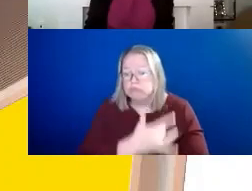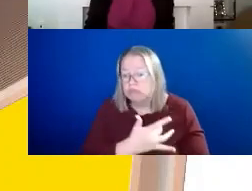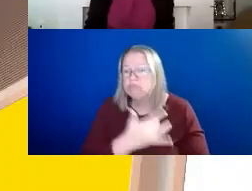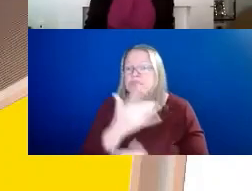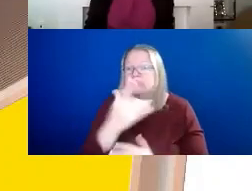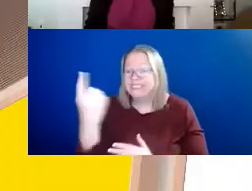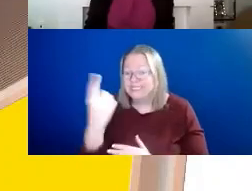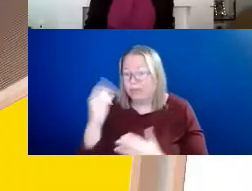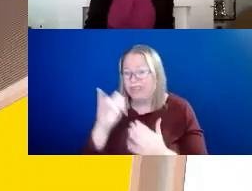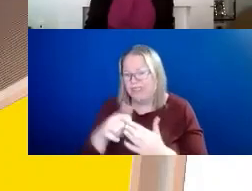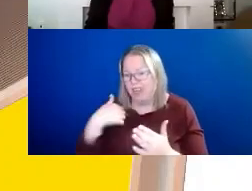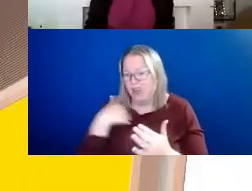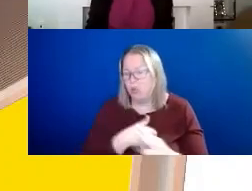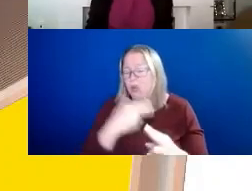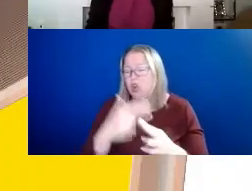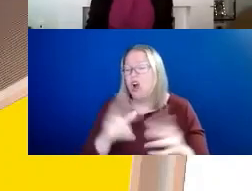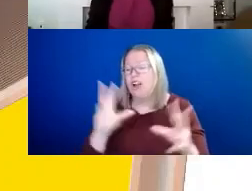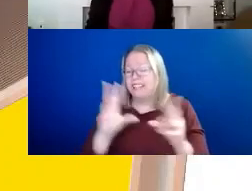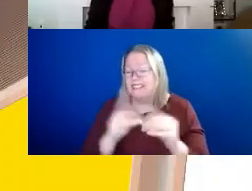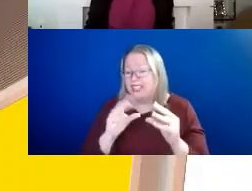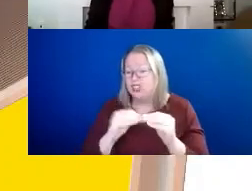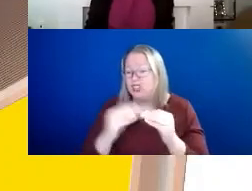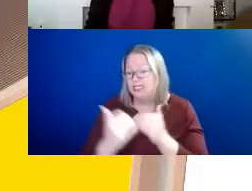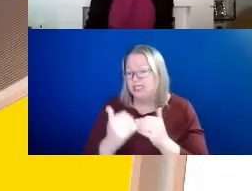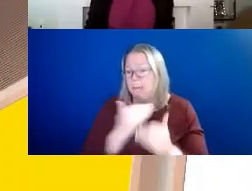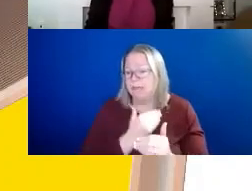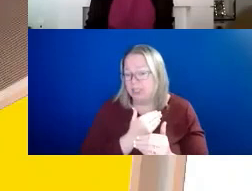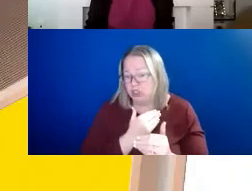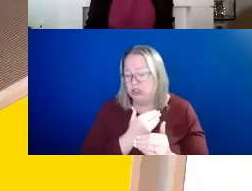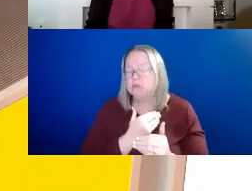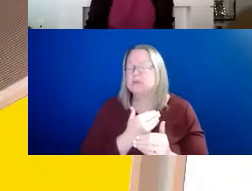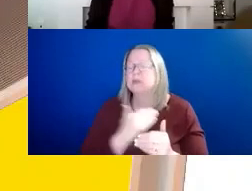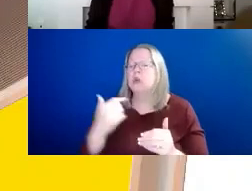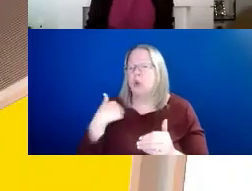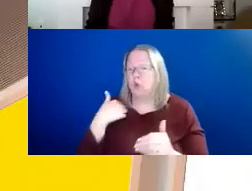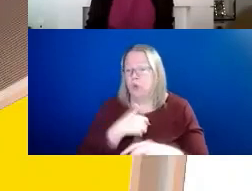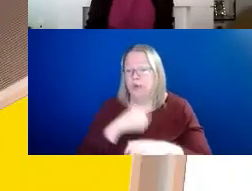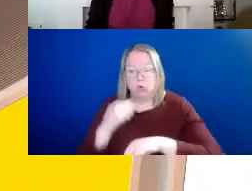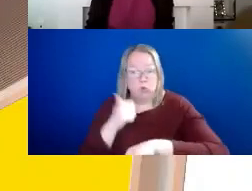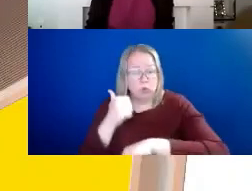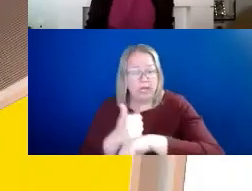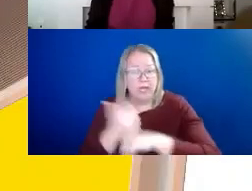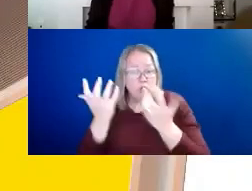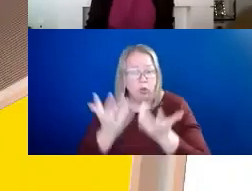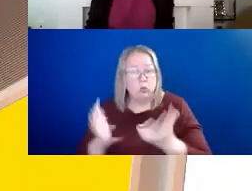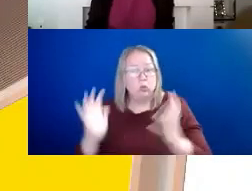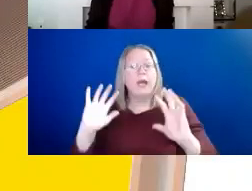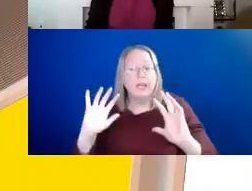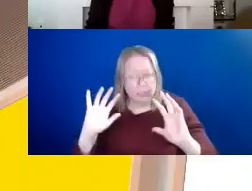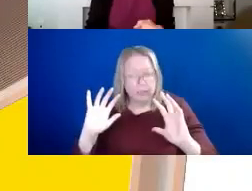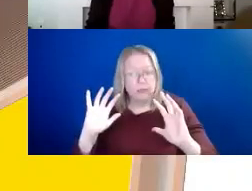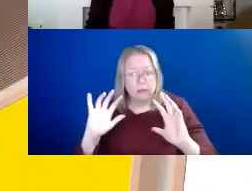that we call a session submission, we have 12:58:53 created already that space